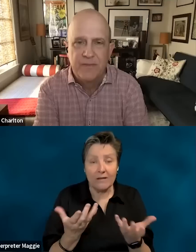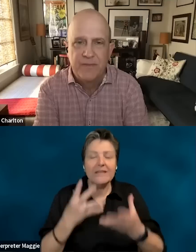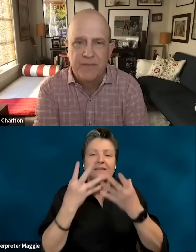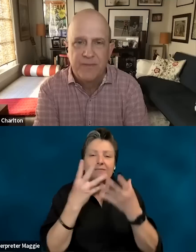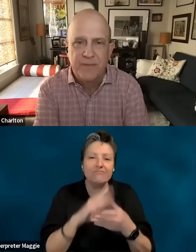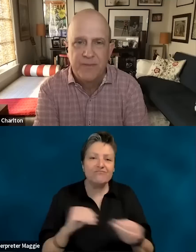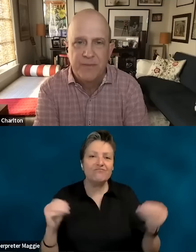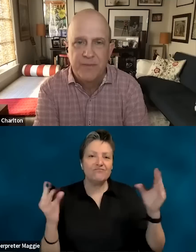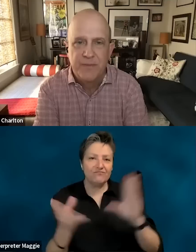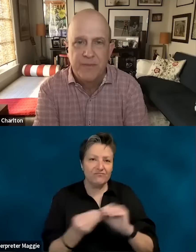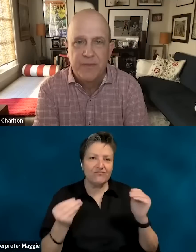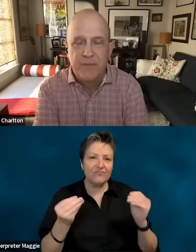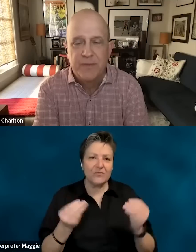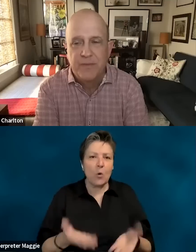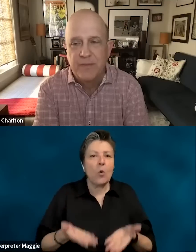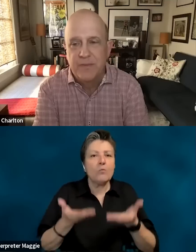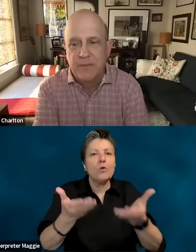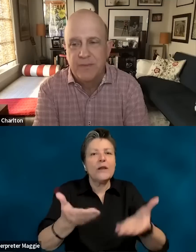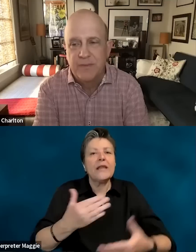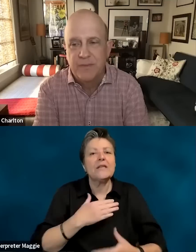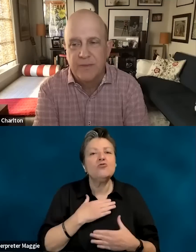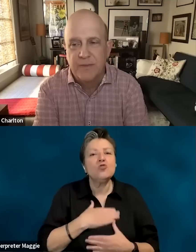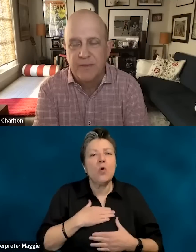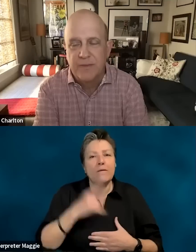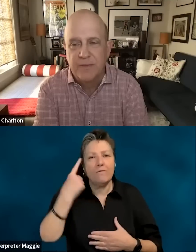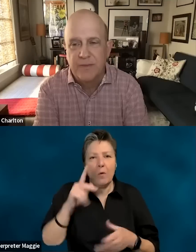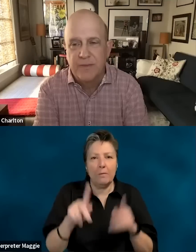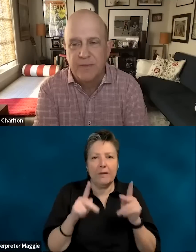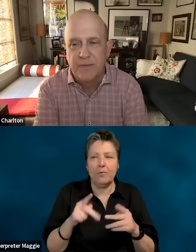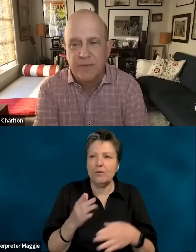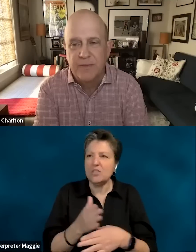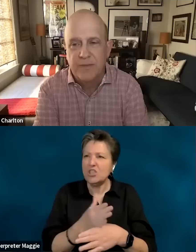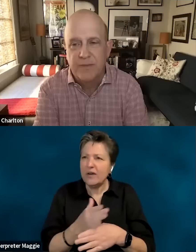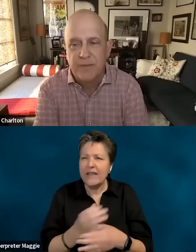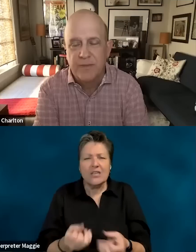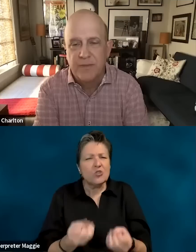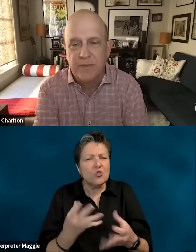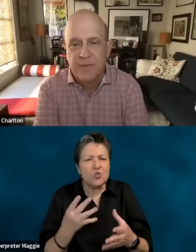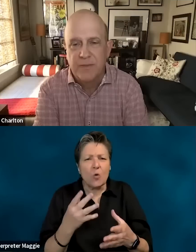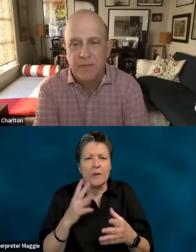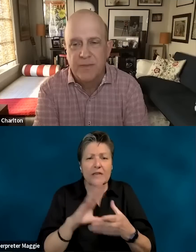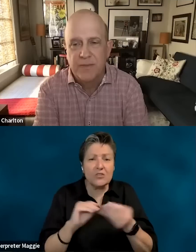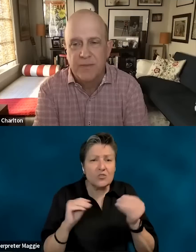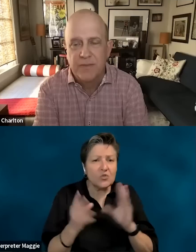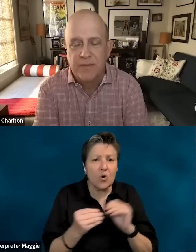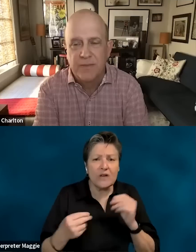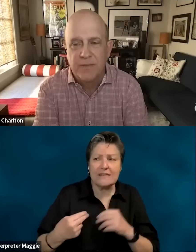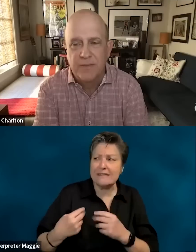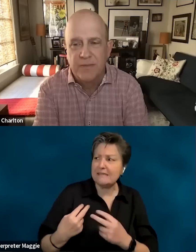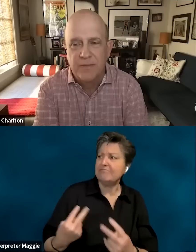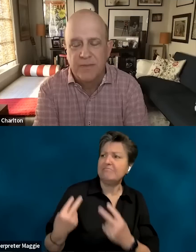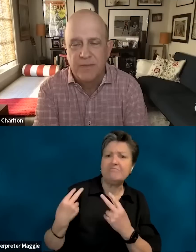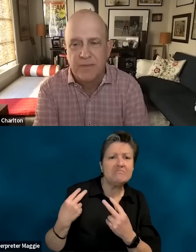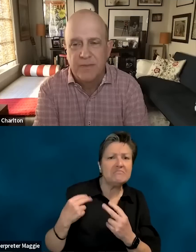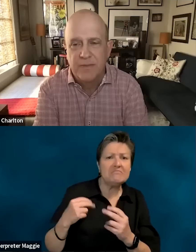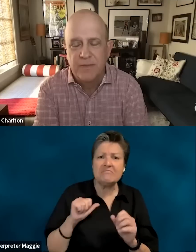or you know, sharing, there's so many stories that have historically been untold or underrepresented